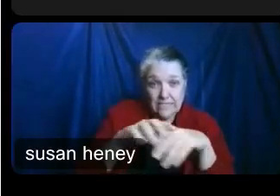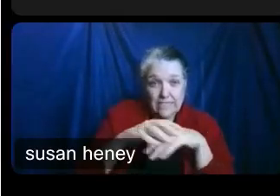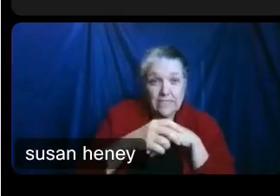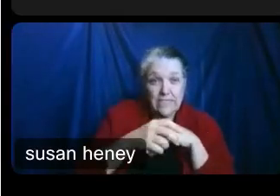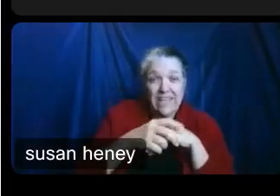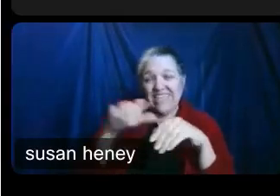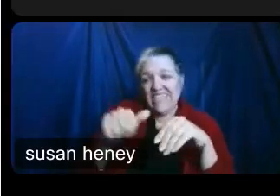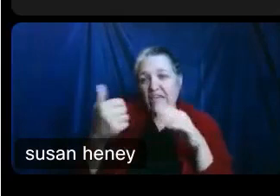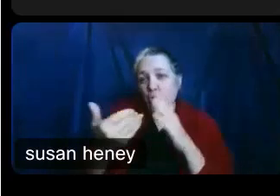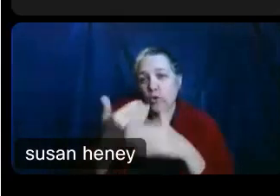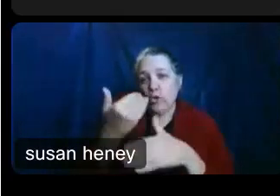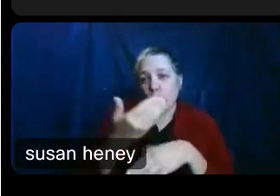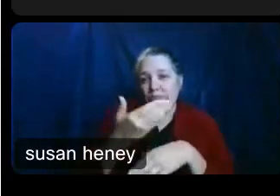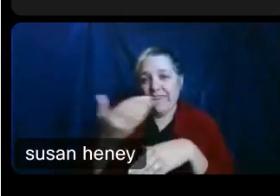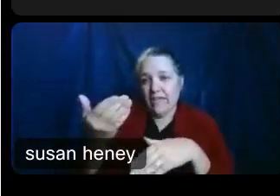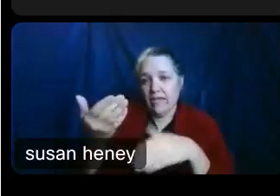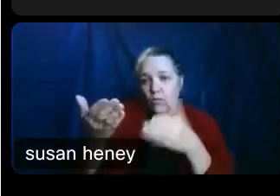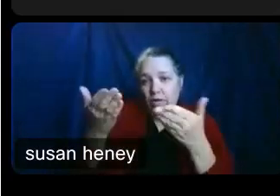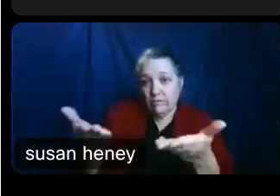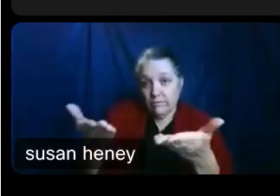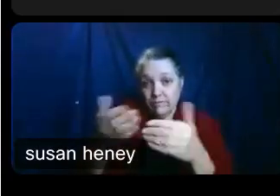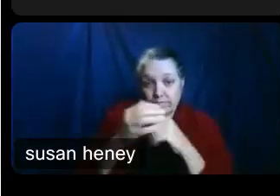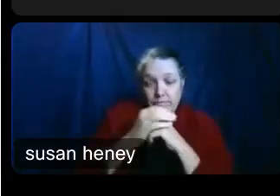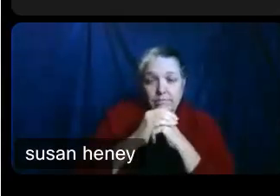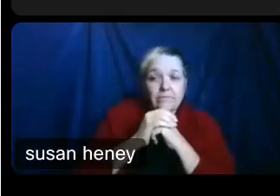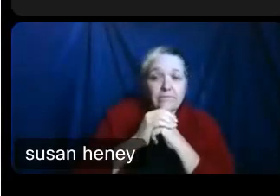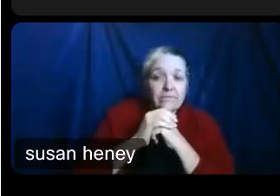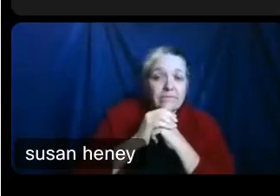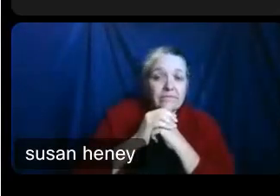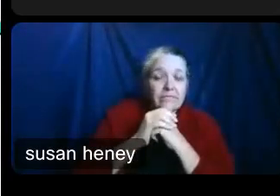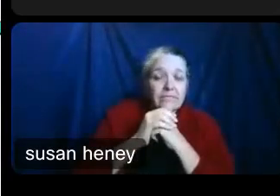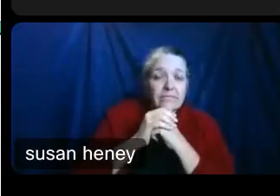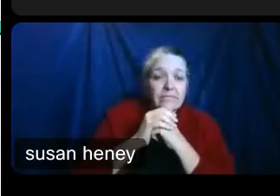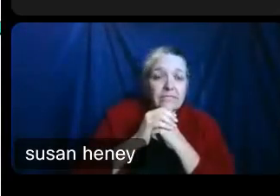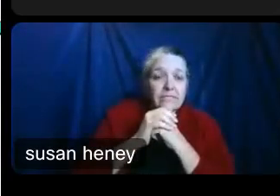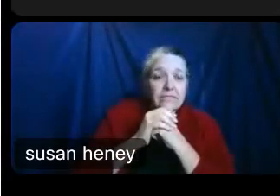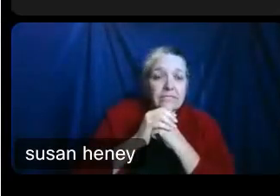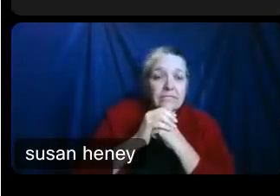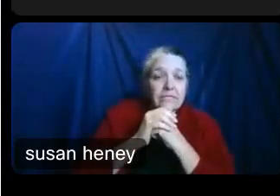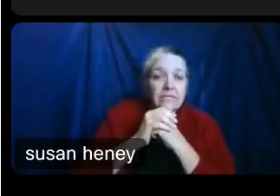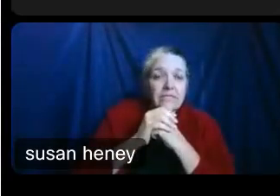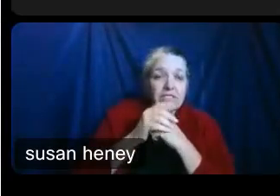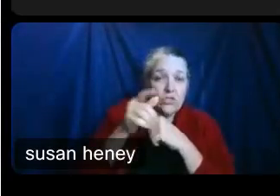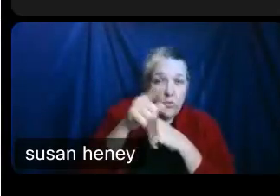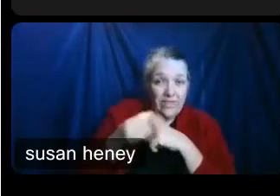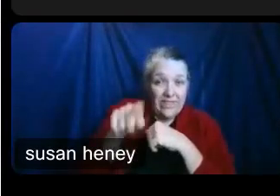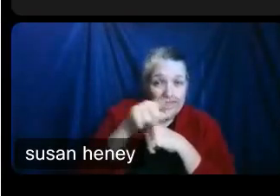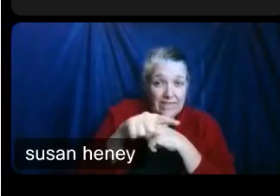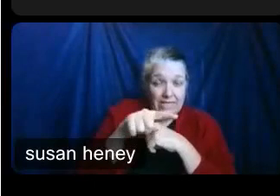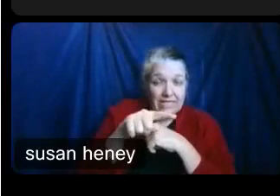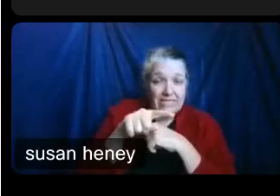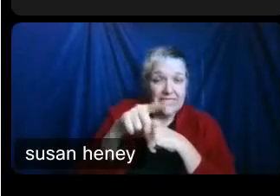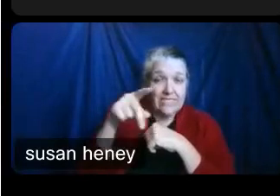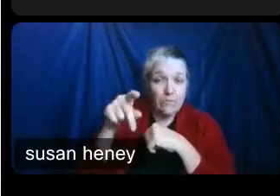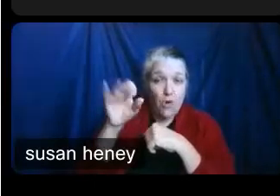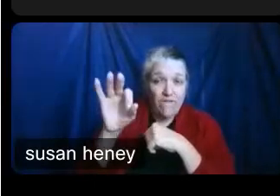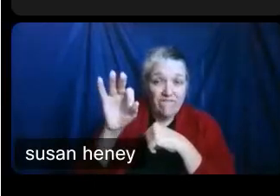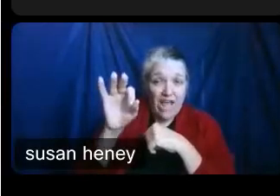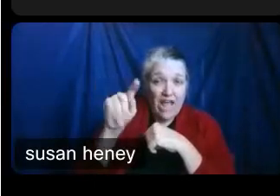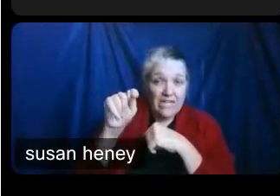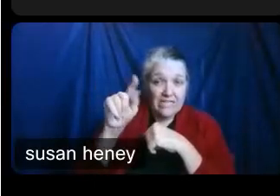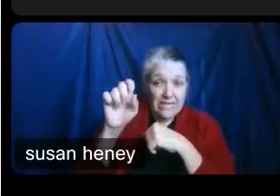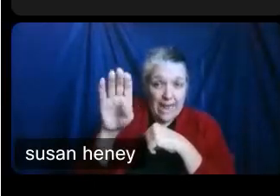want to see wanted everybody to see. So, this is our profiles tab. So, you can either type